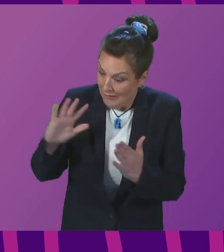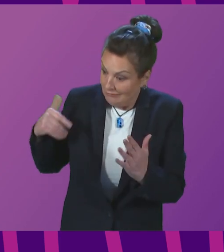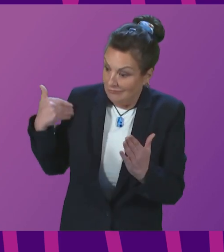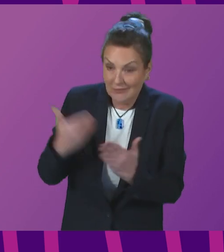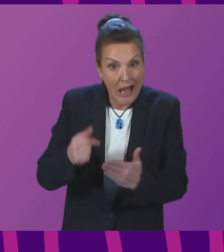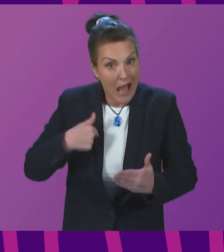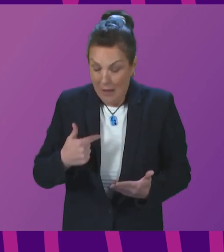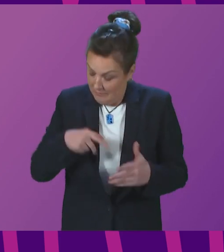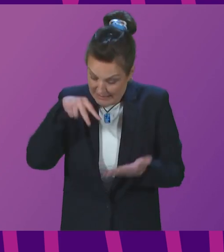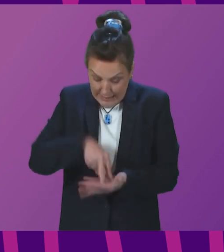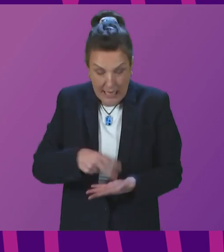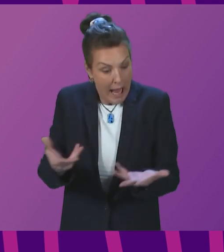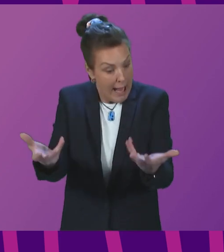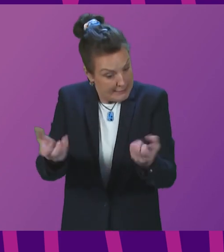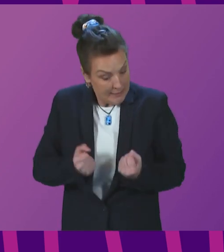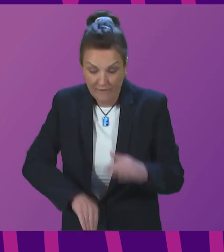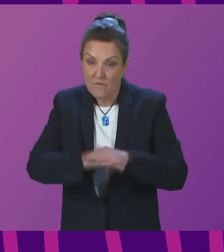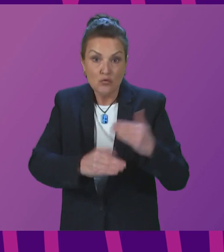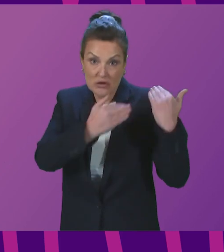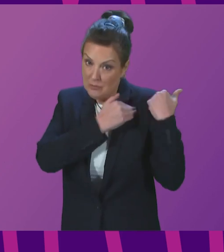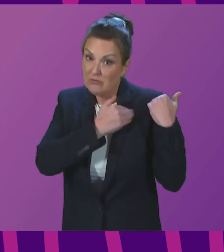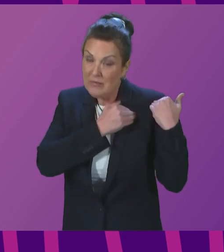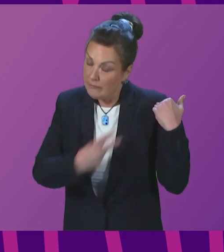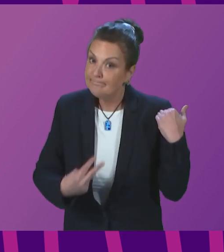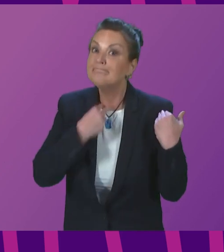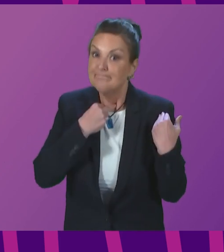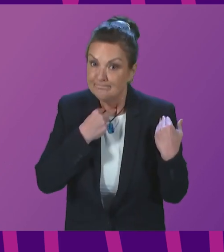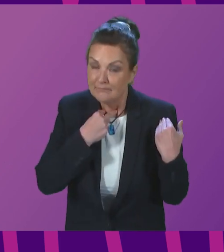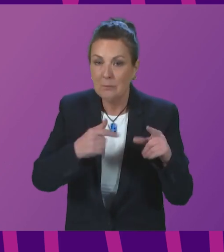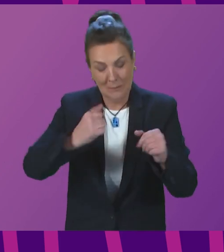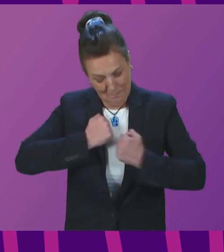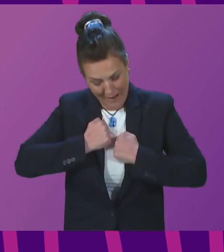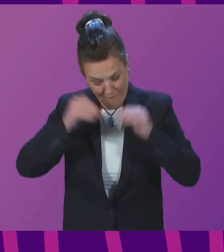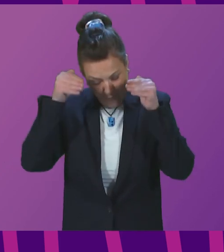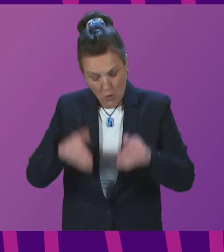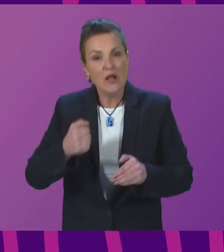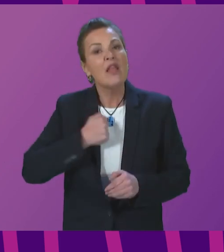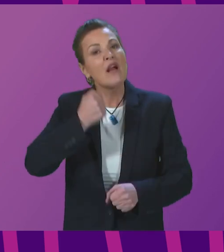I did last week—for that, but my focus, and that of the Government, is on learning